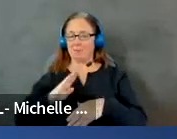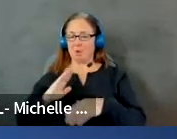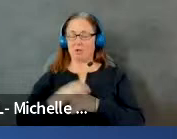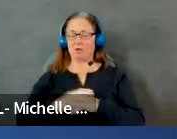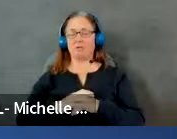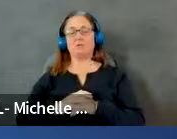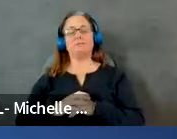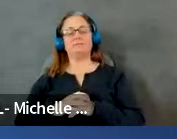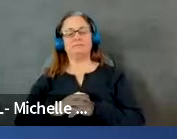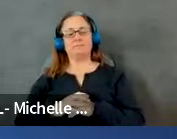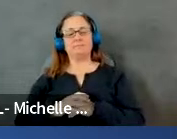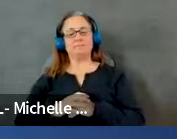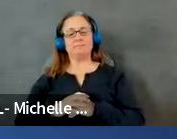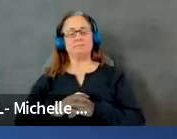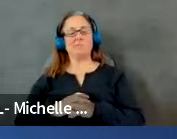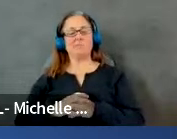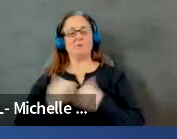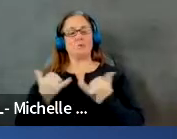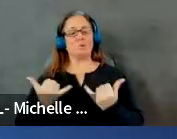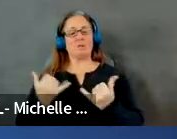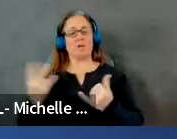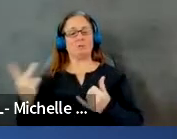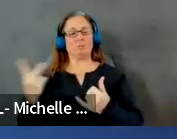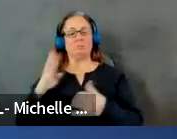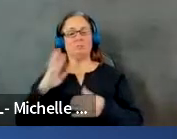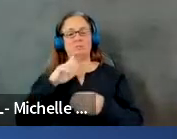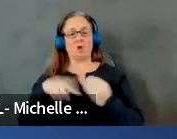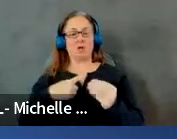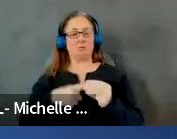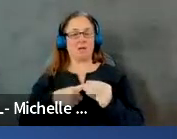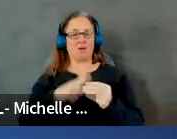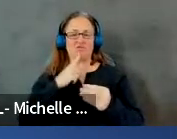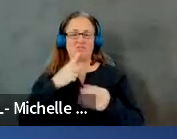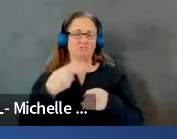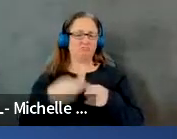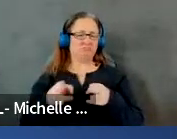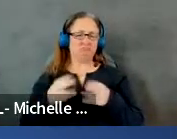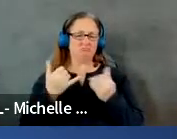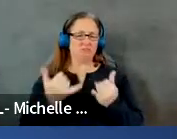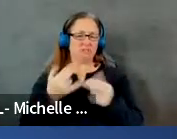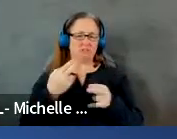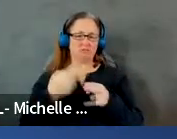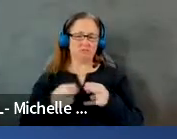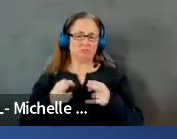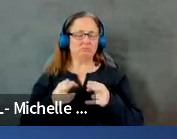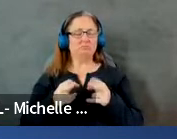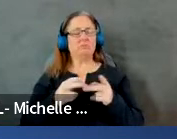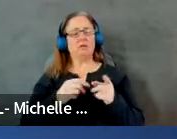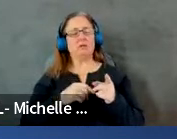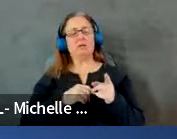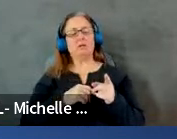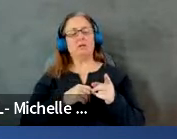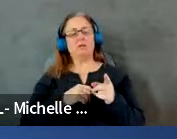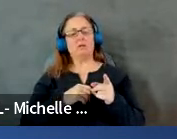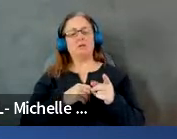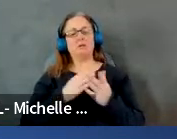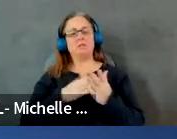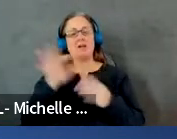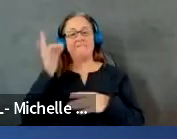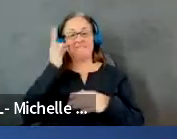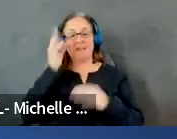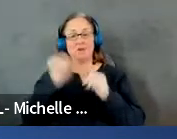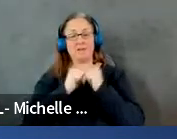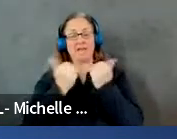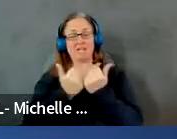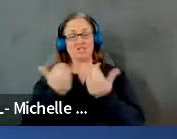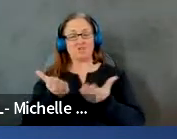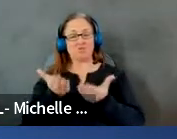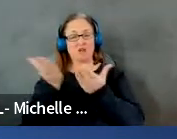so what we wanted to talk about pretty briefly today are some federal agency recommendations